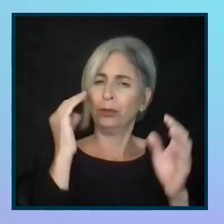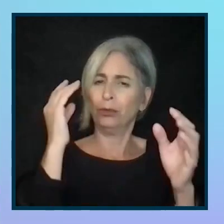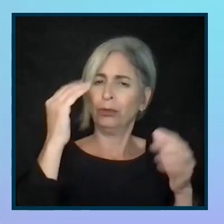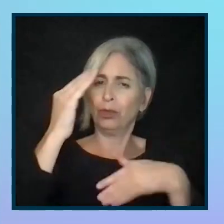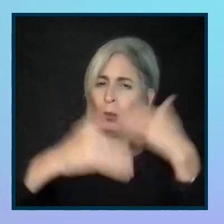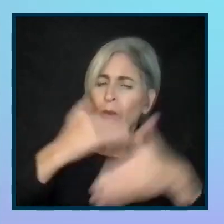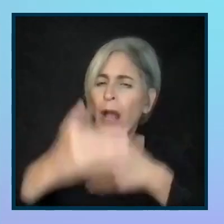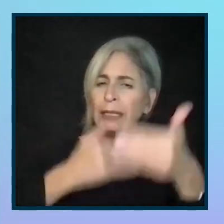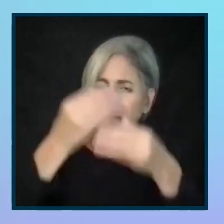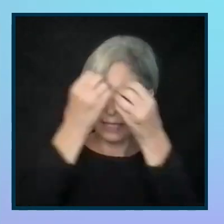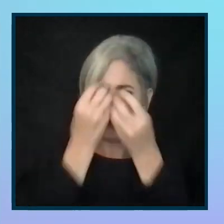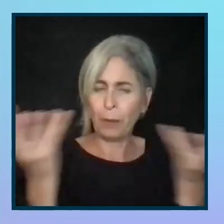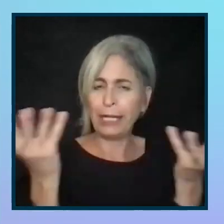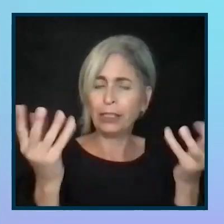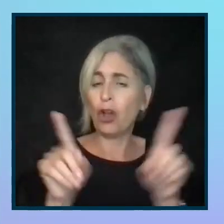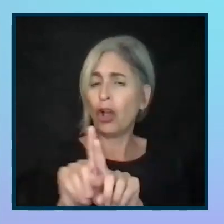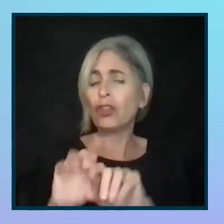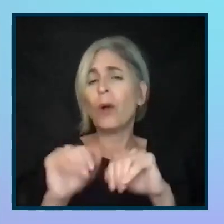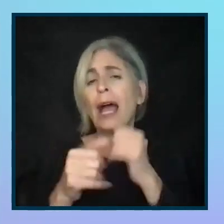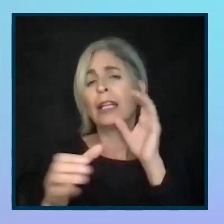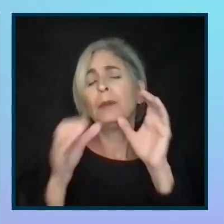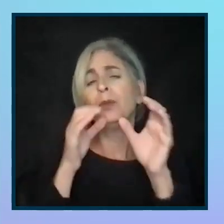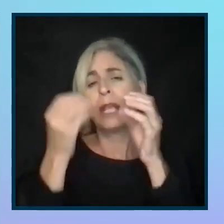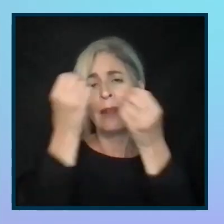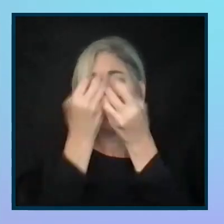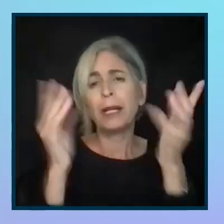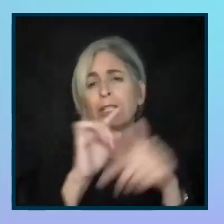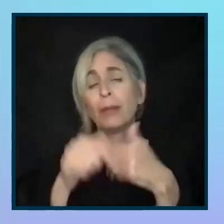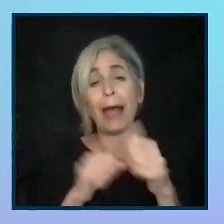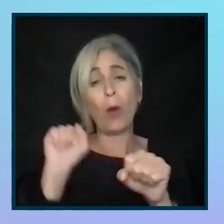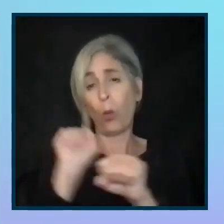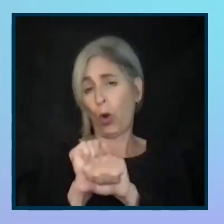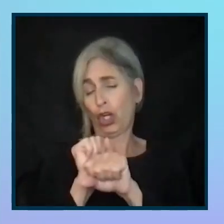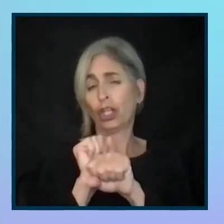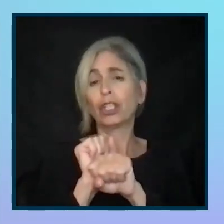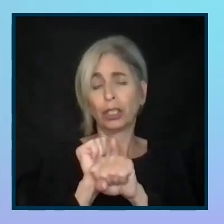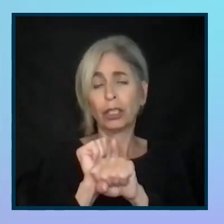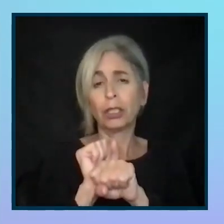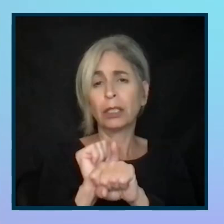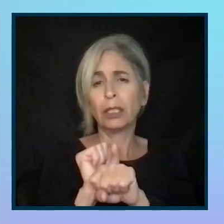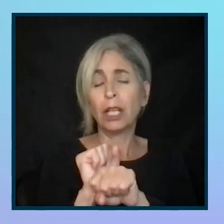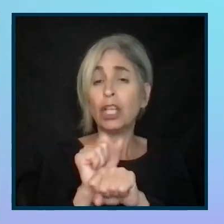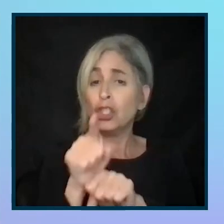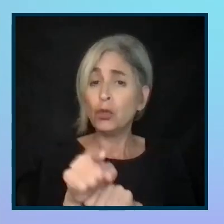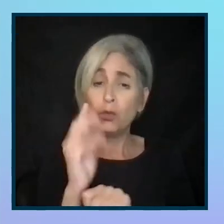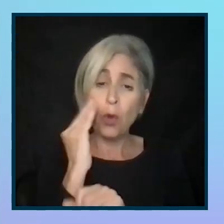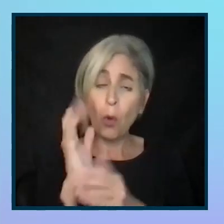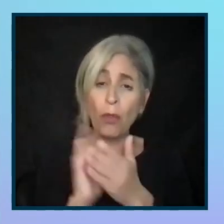and how they like to communicate information about work. And when you know that about somebody,